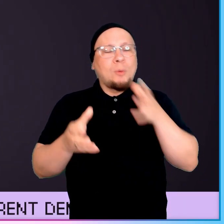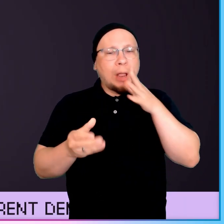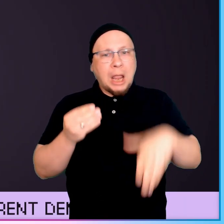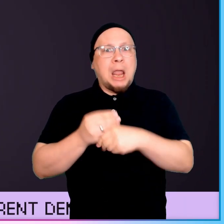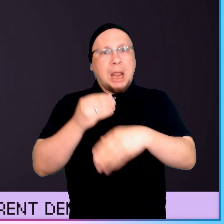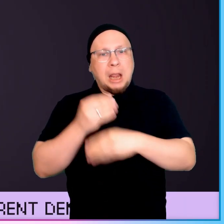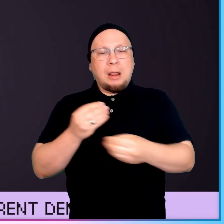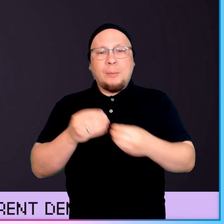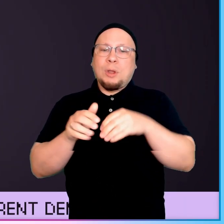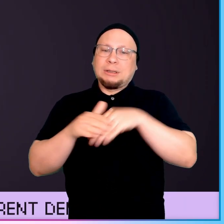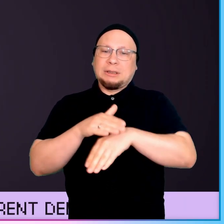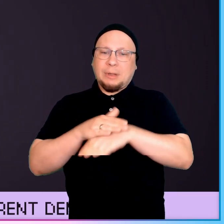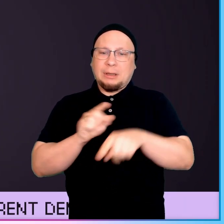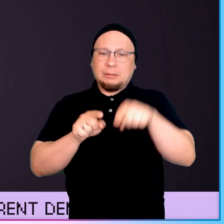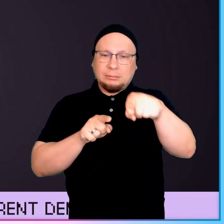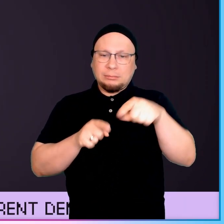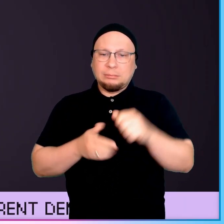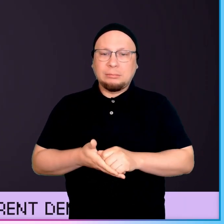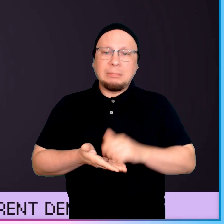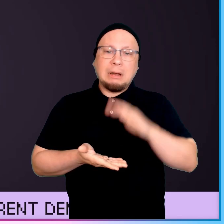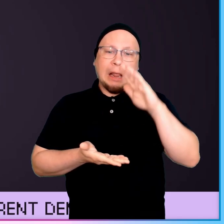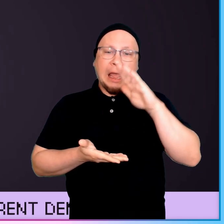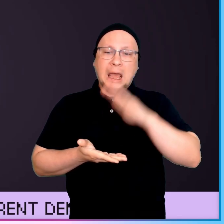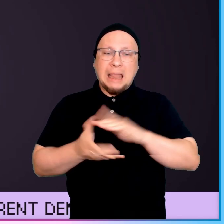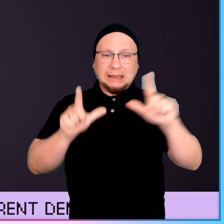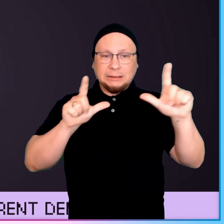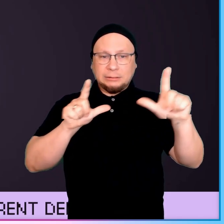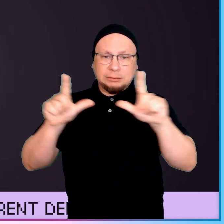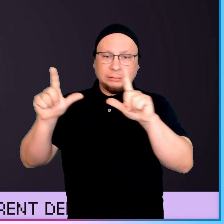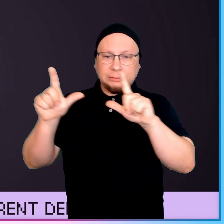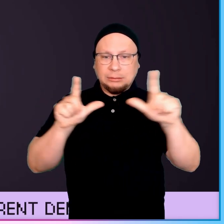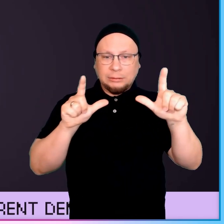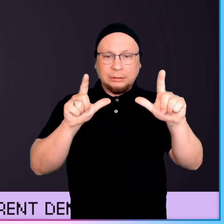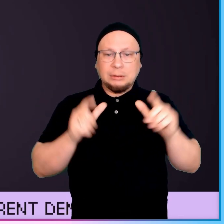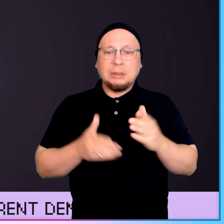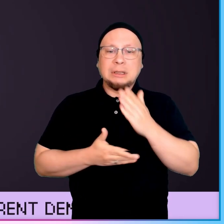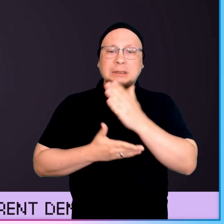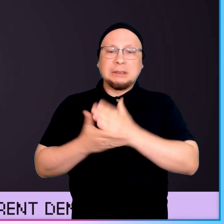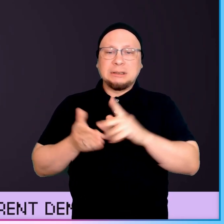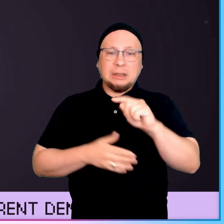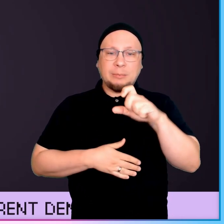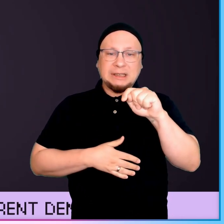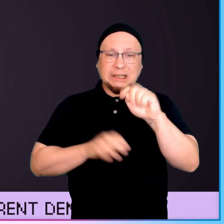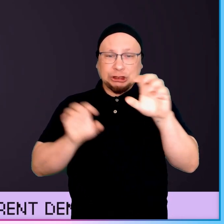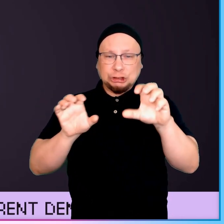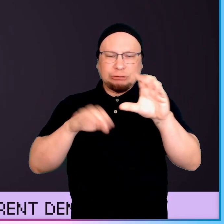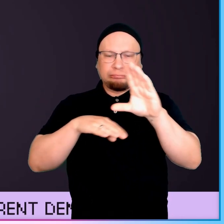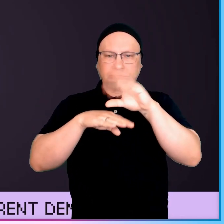specific settings like removing screen sway, turning off text effects and typing, providing